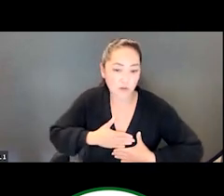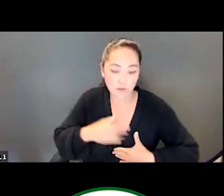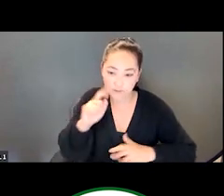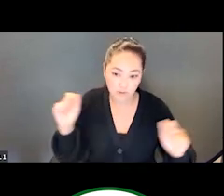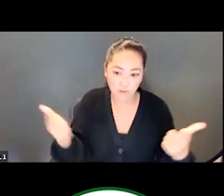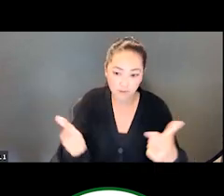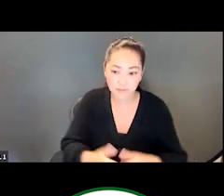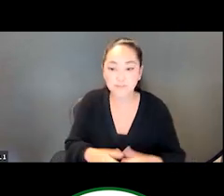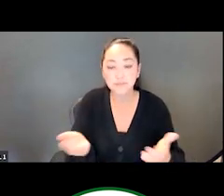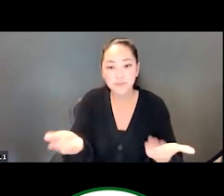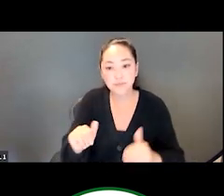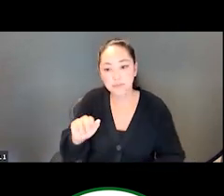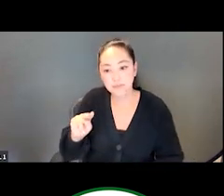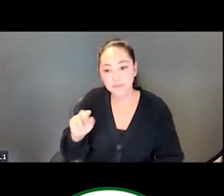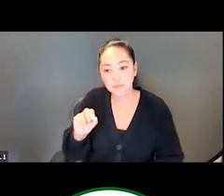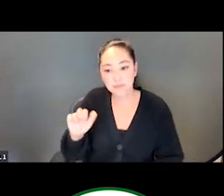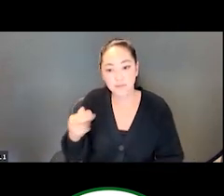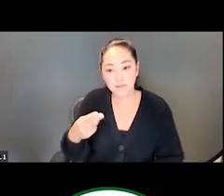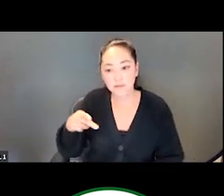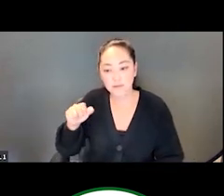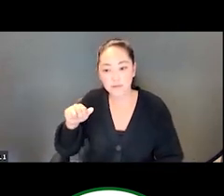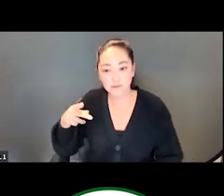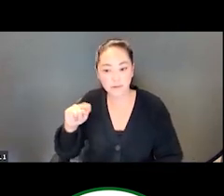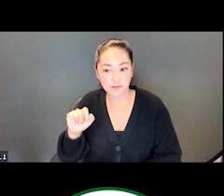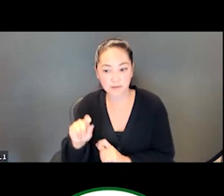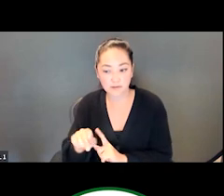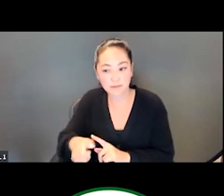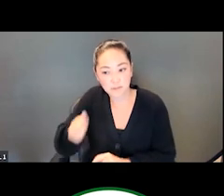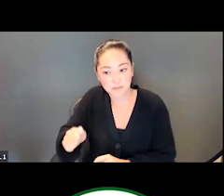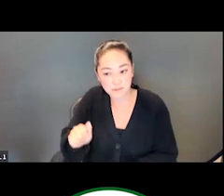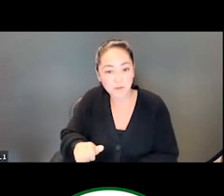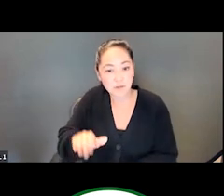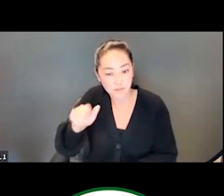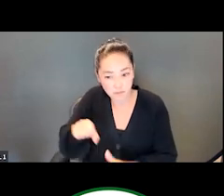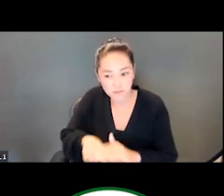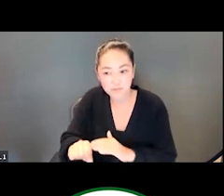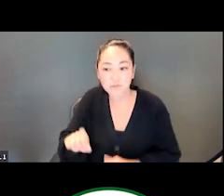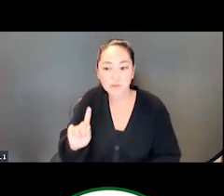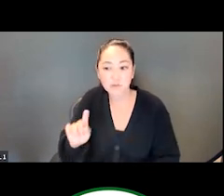With 7 sisters and now father of 5, 3 of which are adopted. Noah shares his experience of